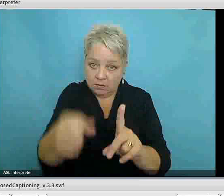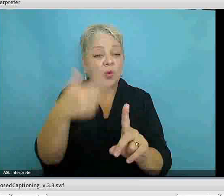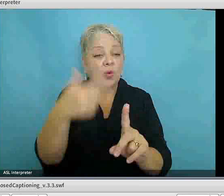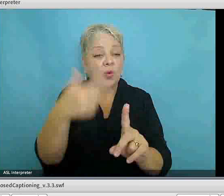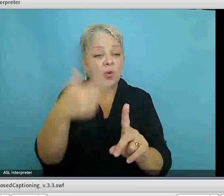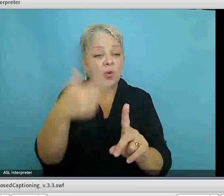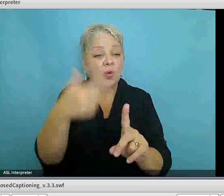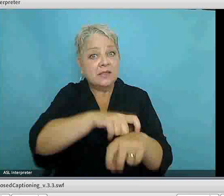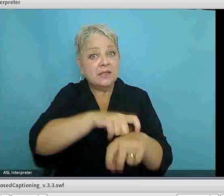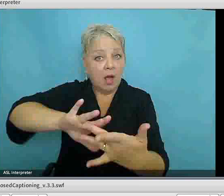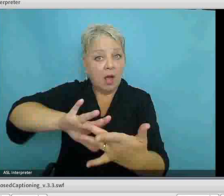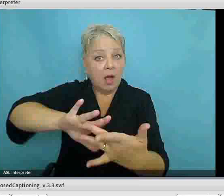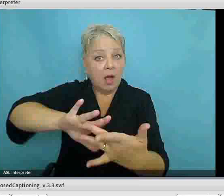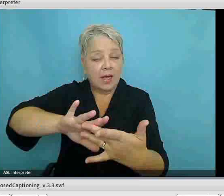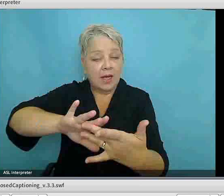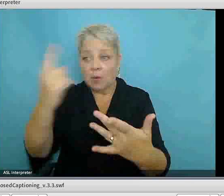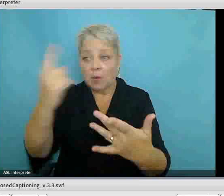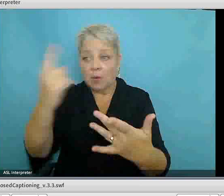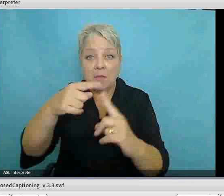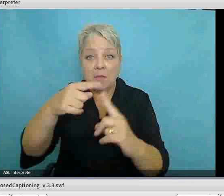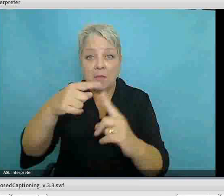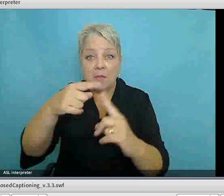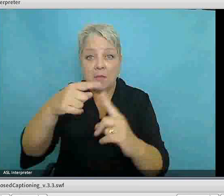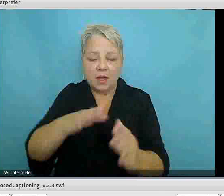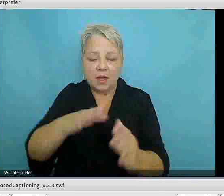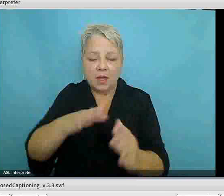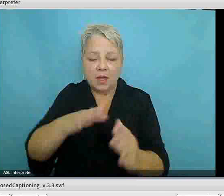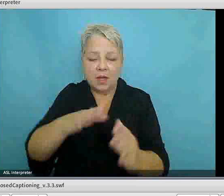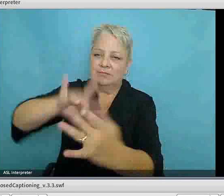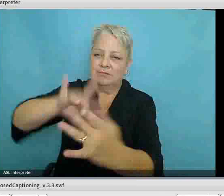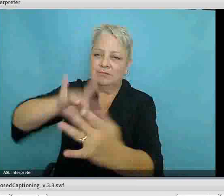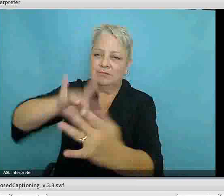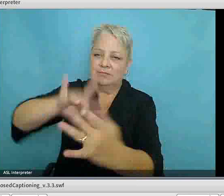It's a one-stop shopping for the needs of this member.